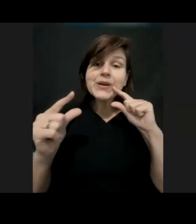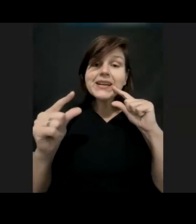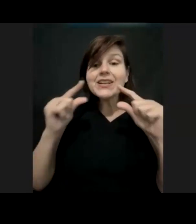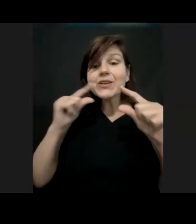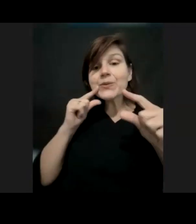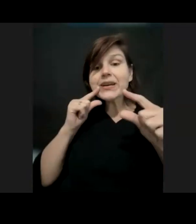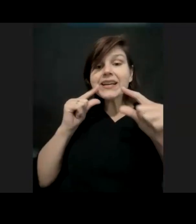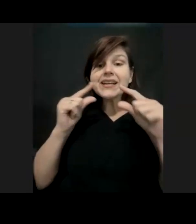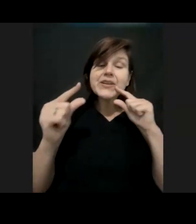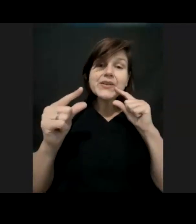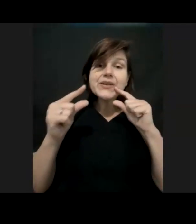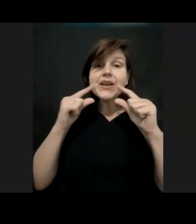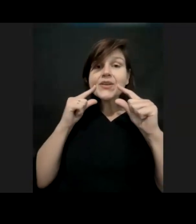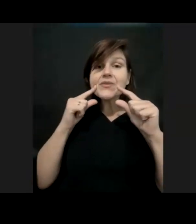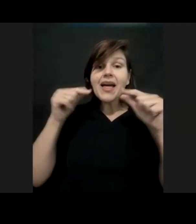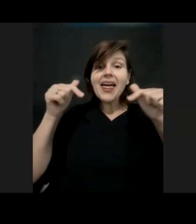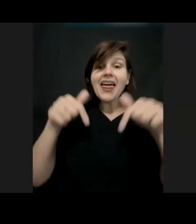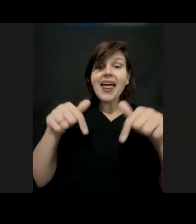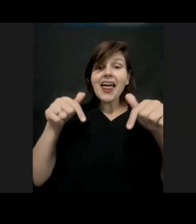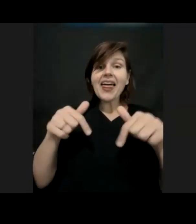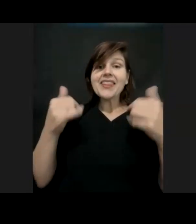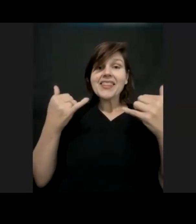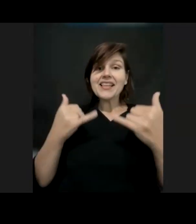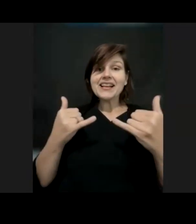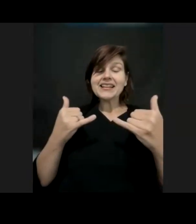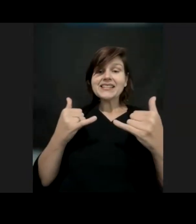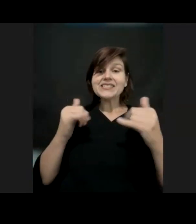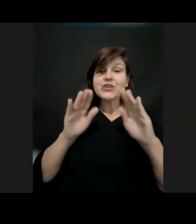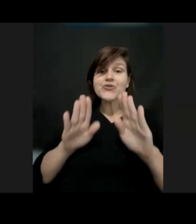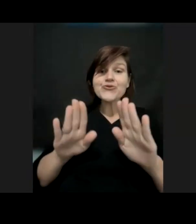This has been the greatest Story Time Show.